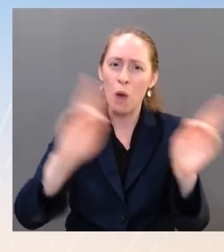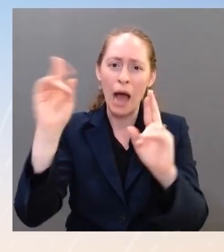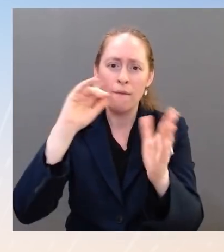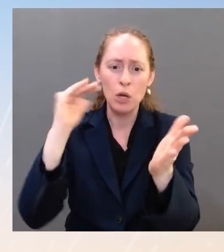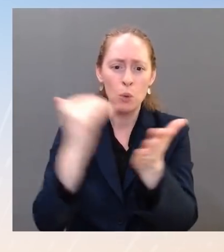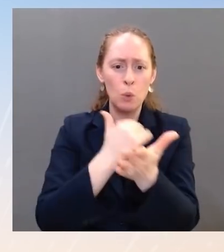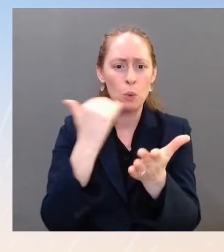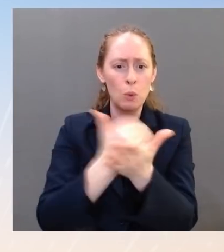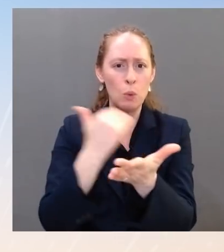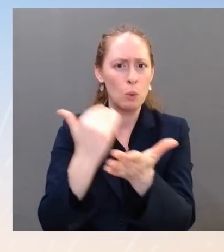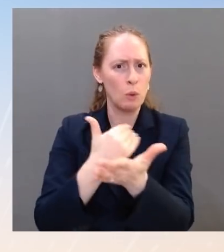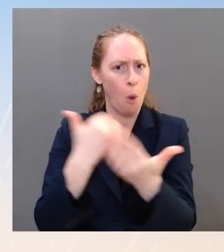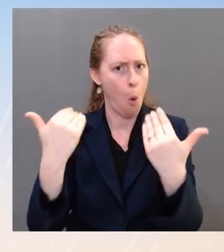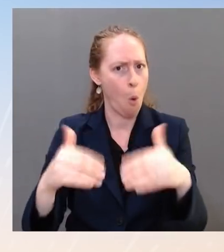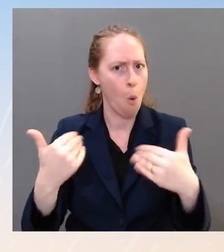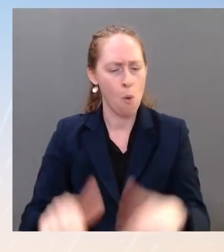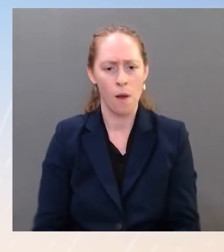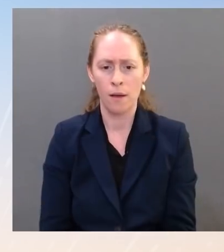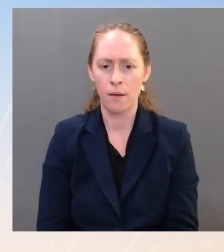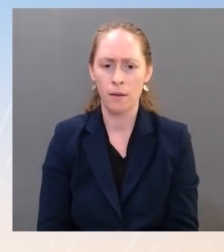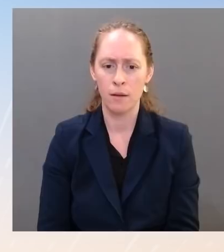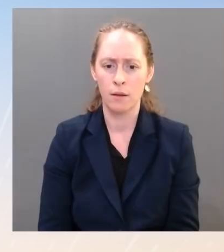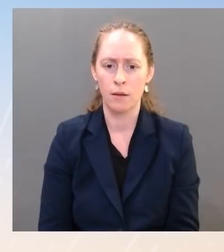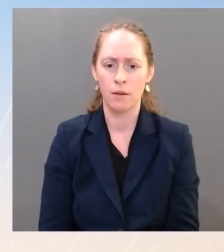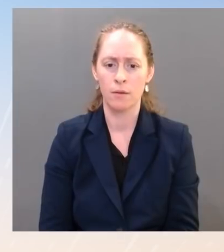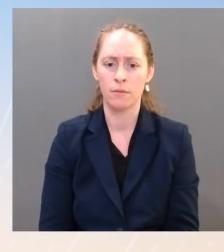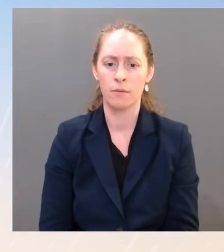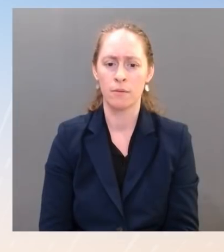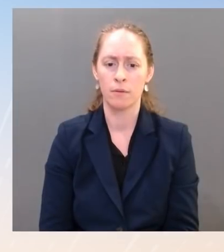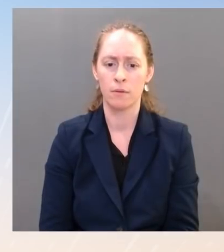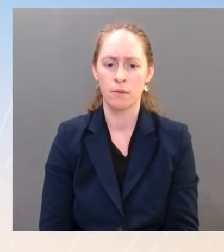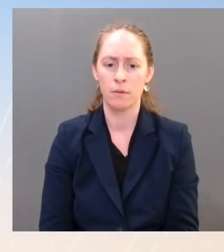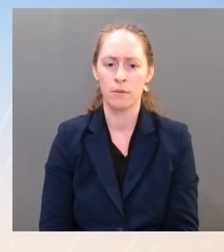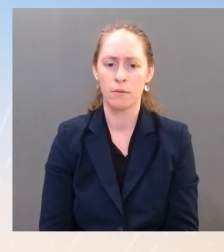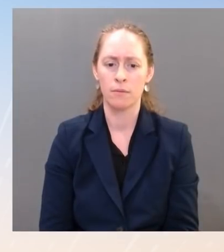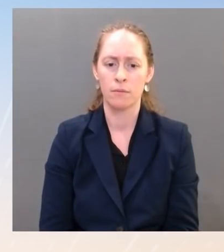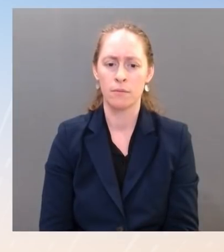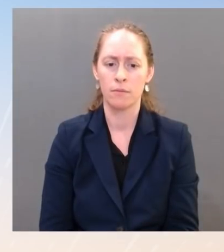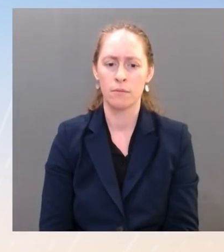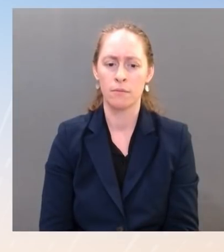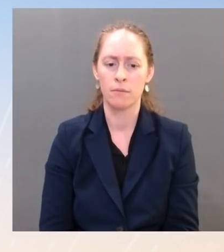Secretary Mayorkas: So if I may. With respect to with respect to the tragic events of of this past Saturday,